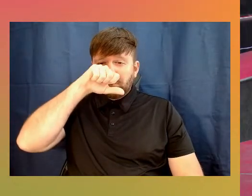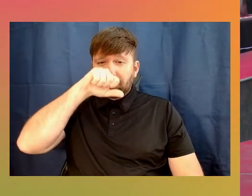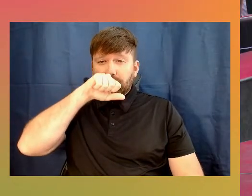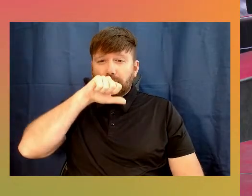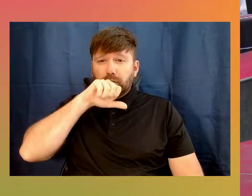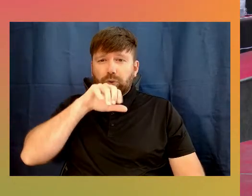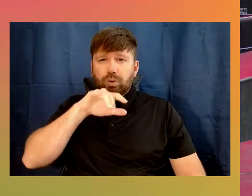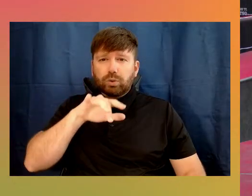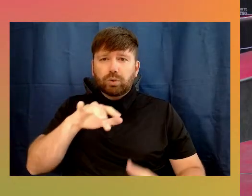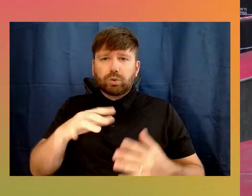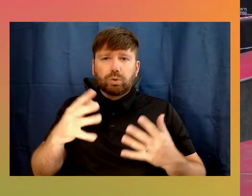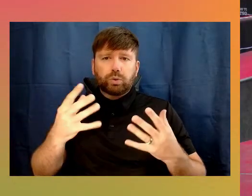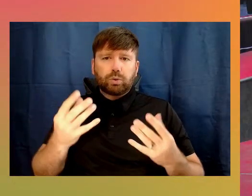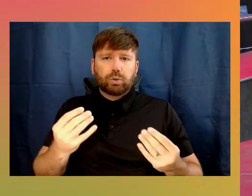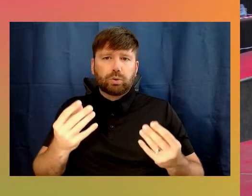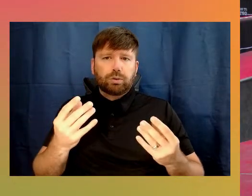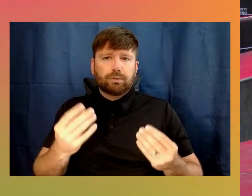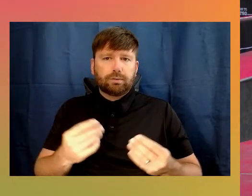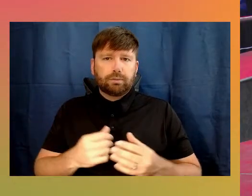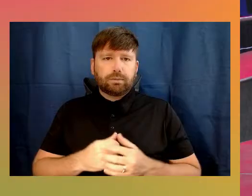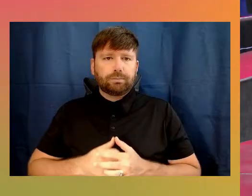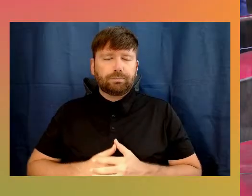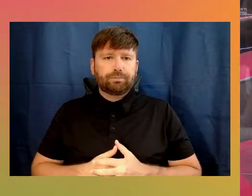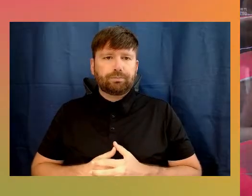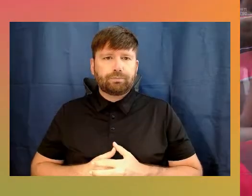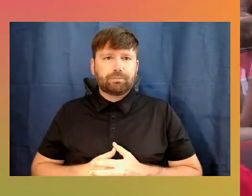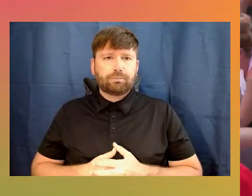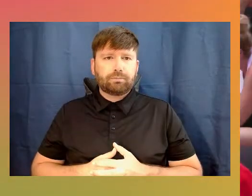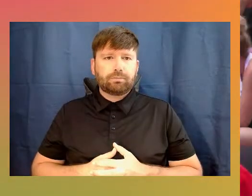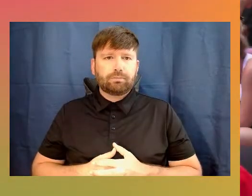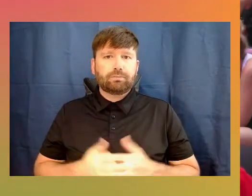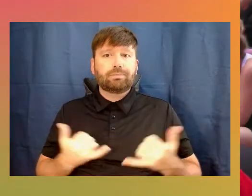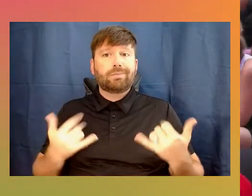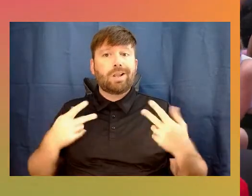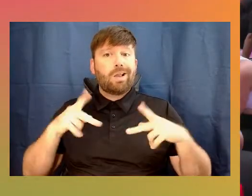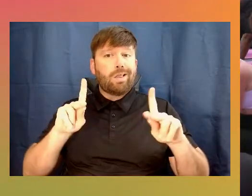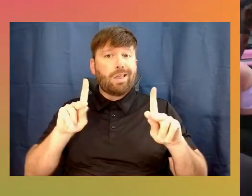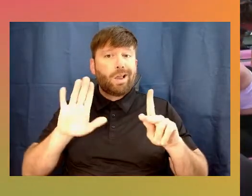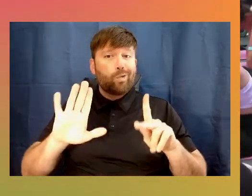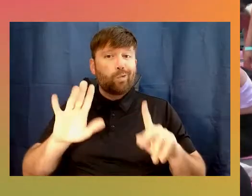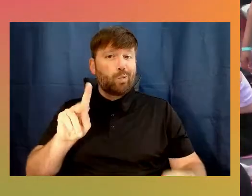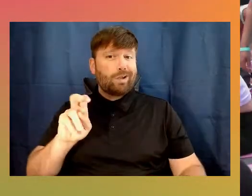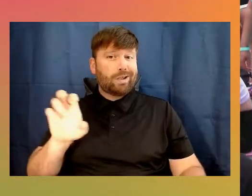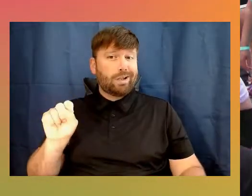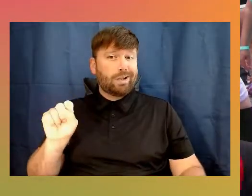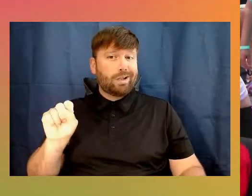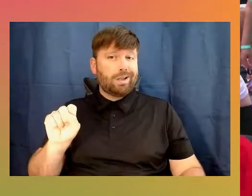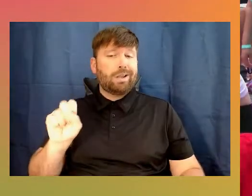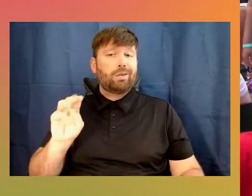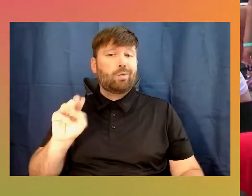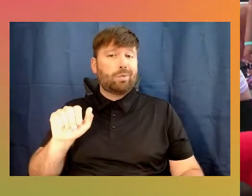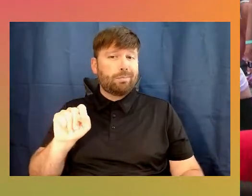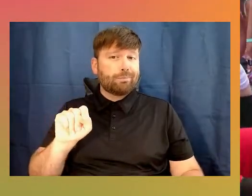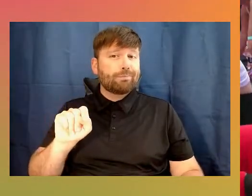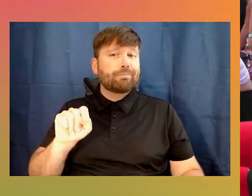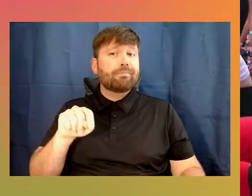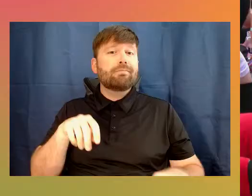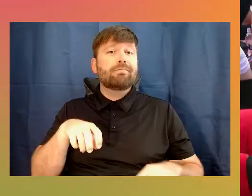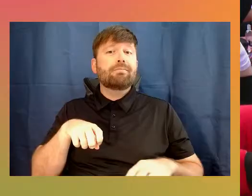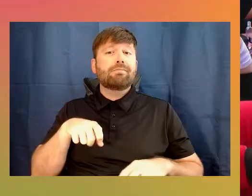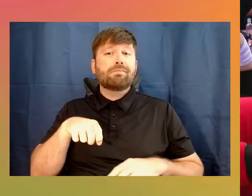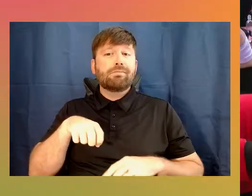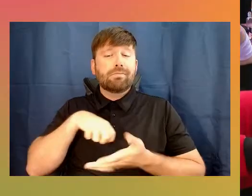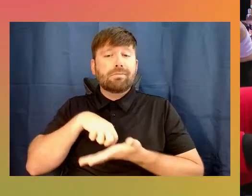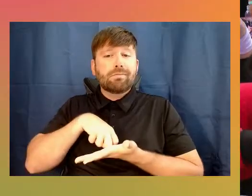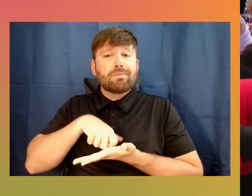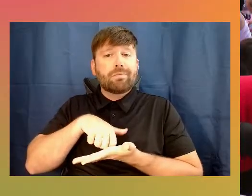BIG INHALE THROUGH THE NOSE.